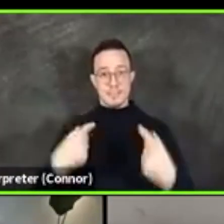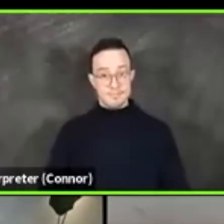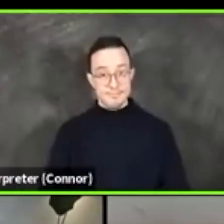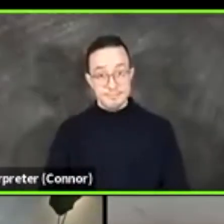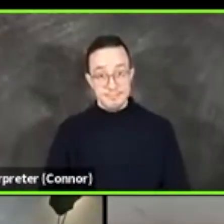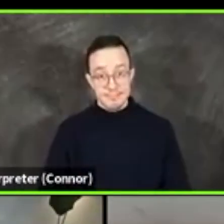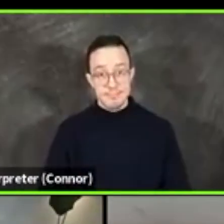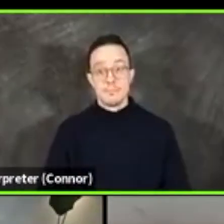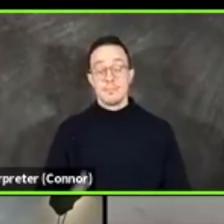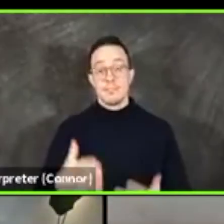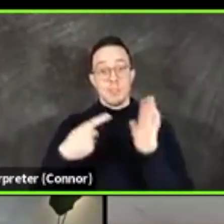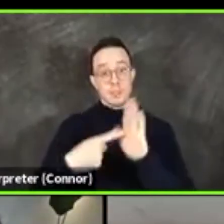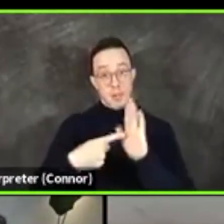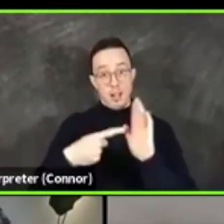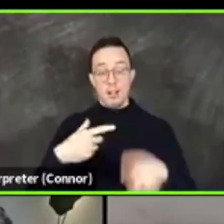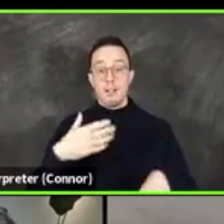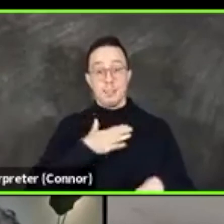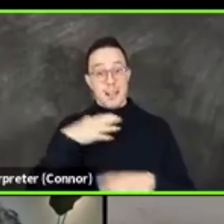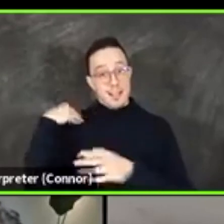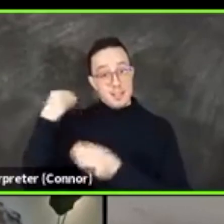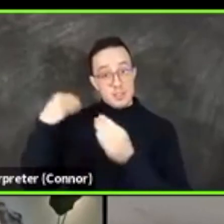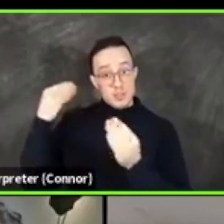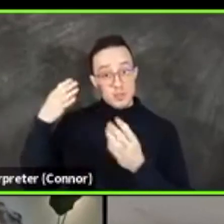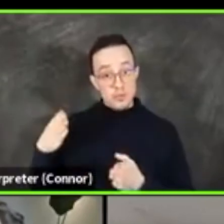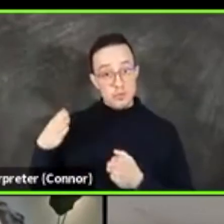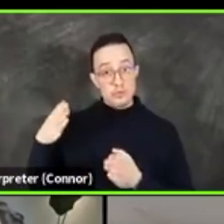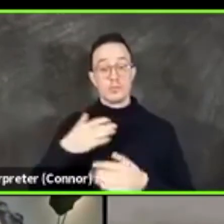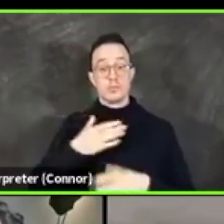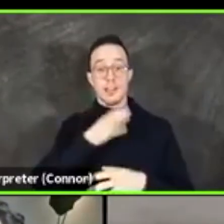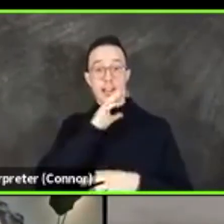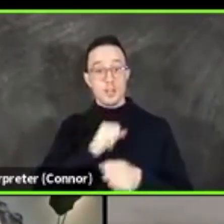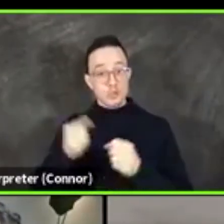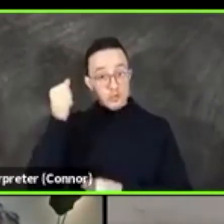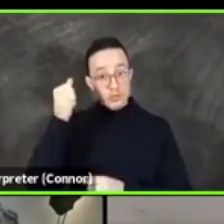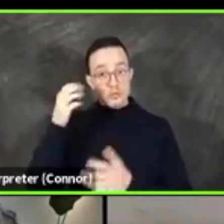MY ELDERS, AND THE FOLKS THAT ARE PRESENT AND THOSE THAT ARE TO COME, THAT ARE THIS